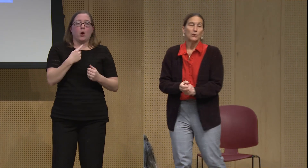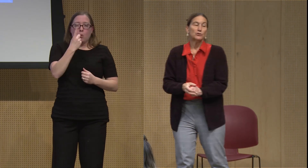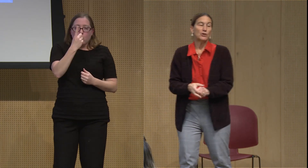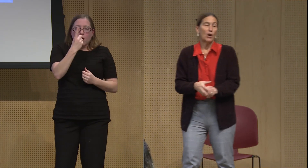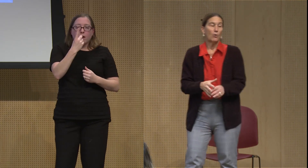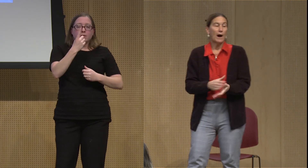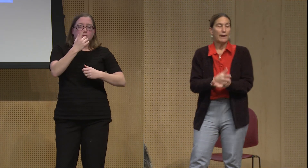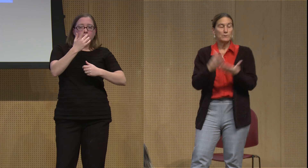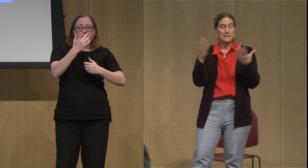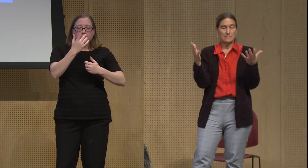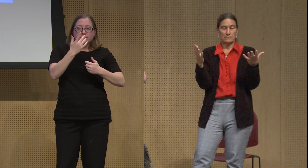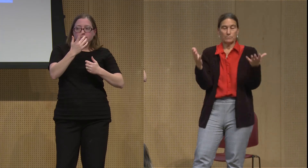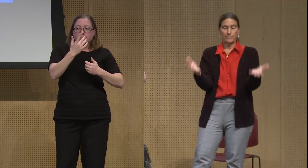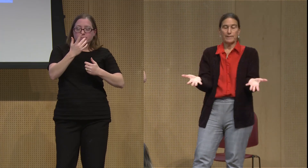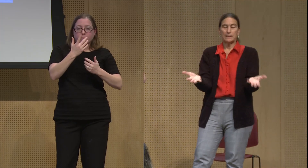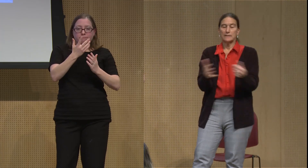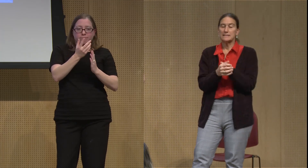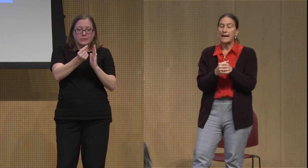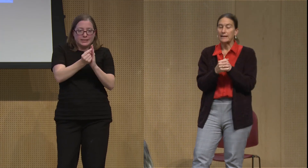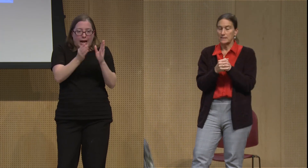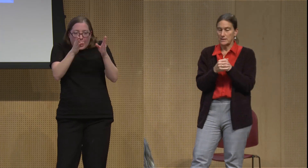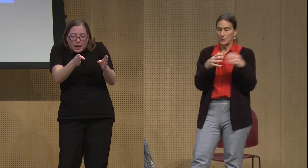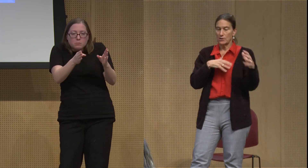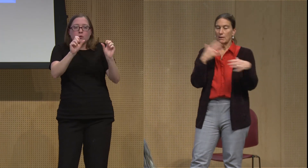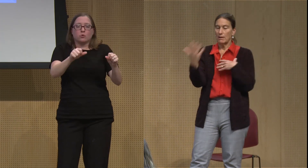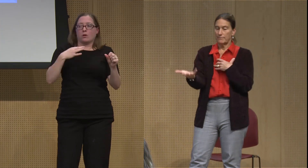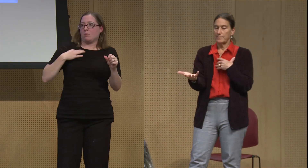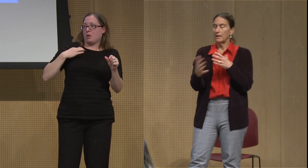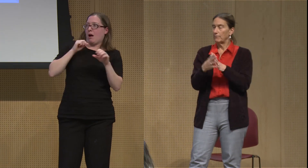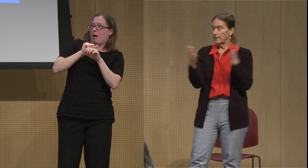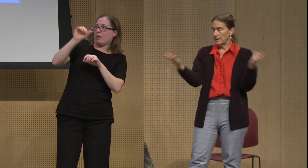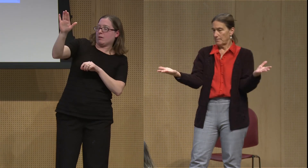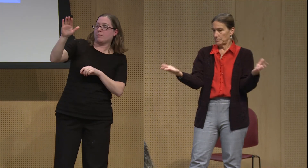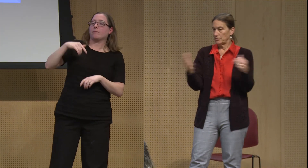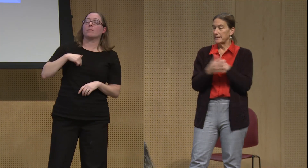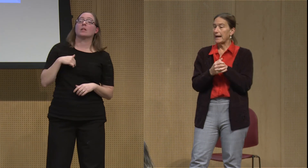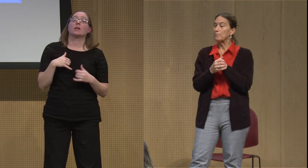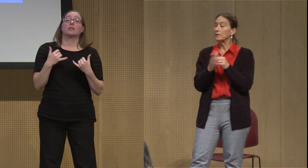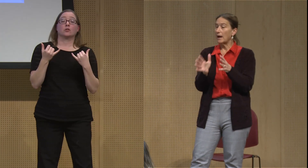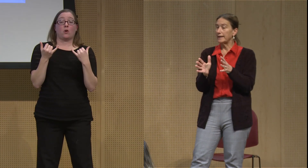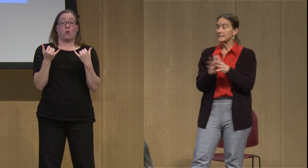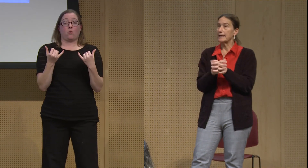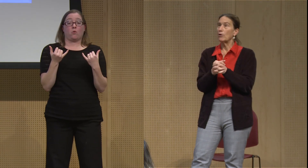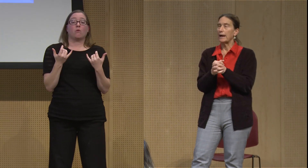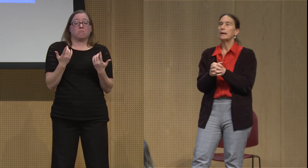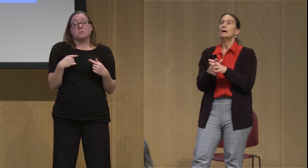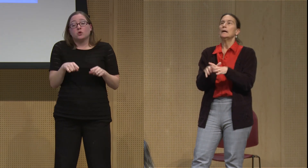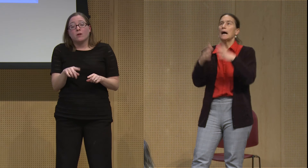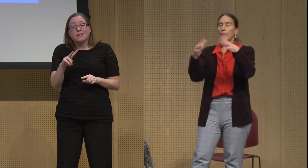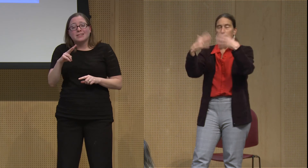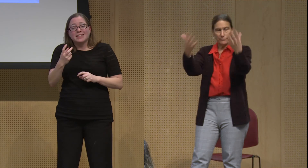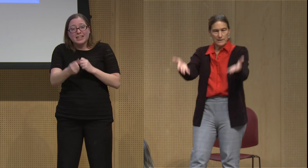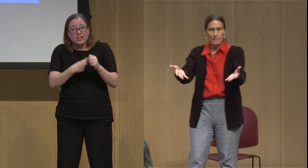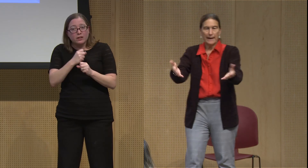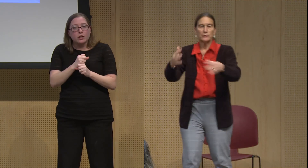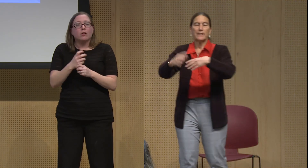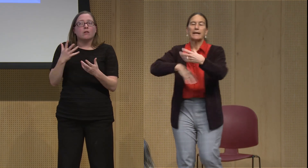SO I WAS IN THE SECOND YEAR OF THE FUNDING OPPORTUNITY, AND I APPLIED, SAYING, "OK. "I'LL GET FEEDBACK SO THEN I CAN APPLY